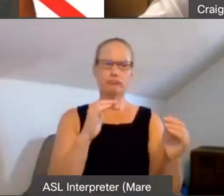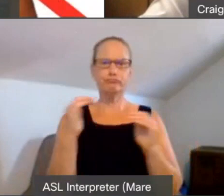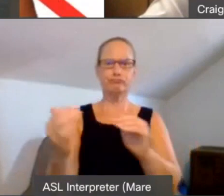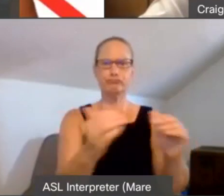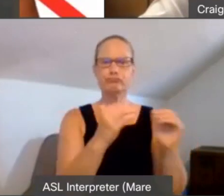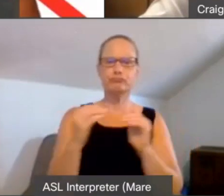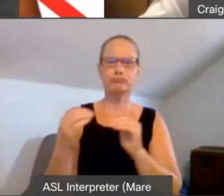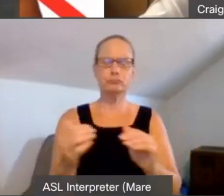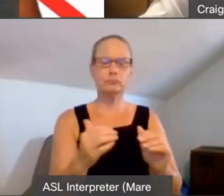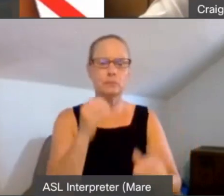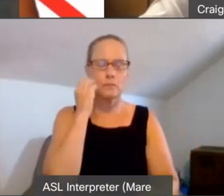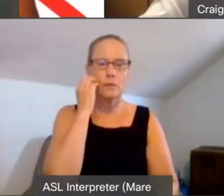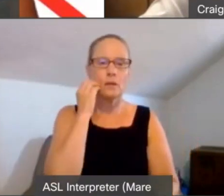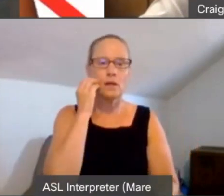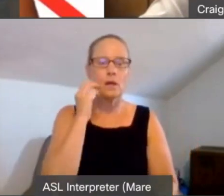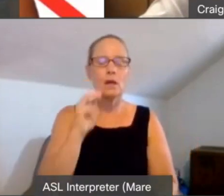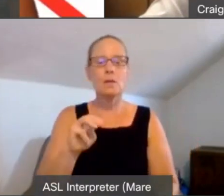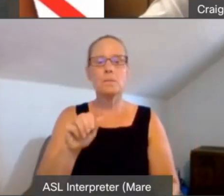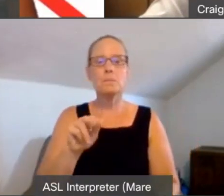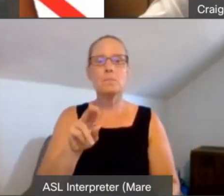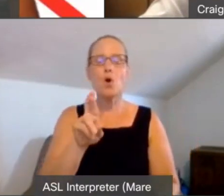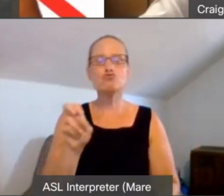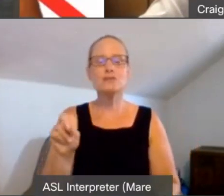I'm just thinking about the St. Regis Mohawk lands up